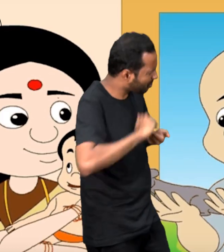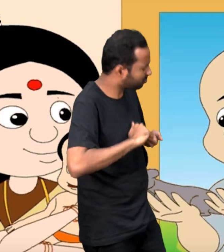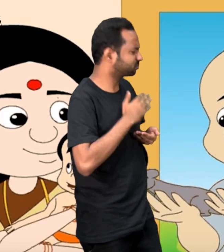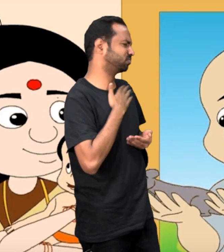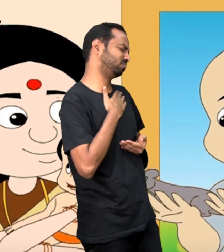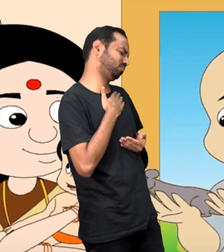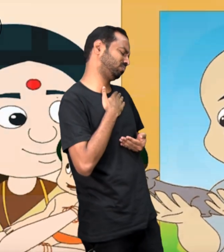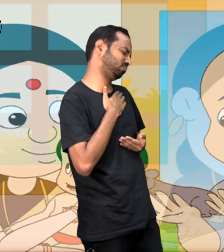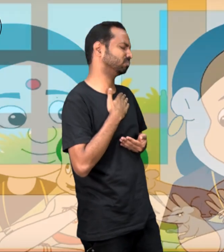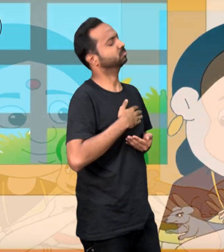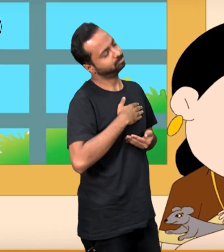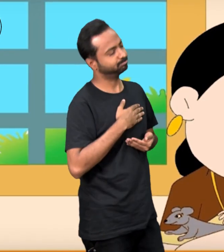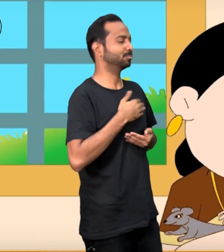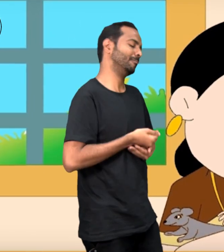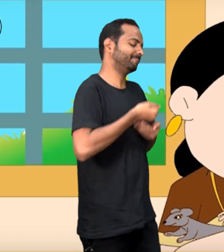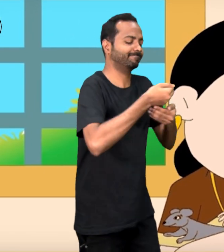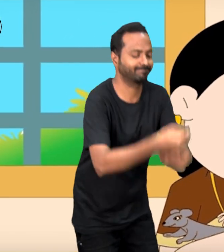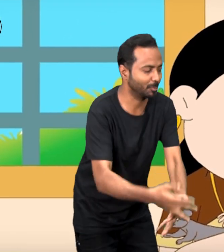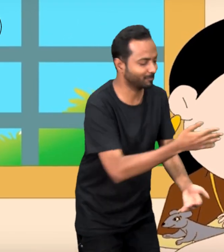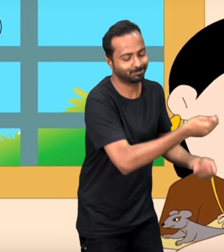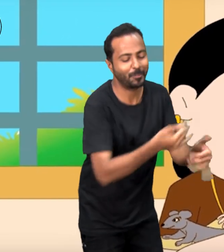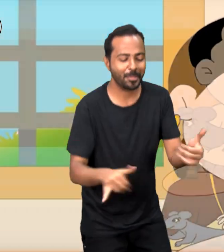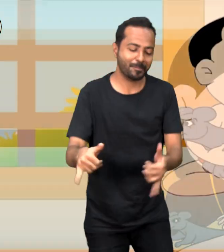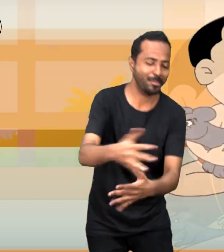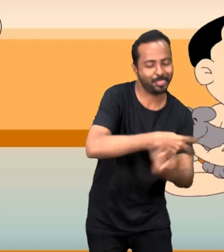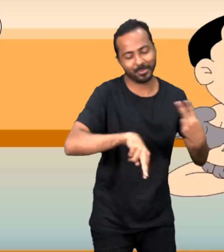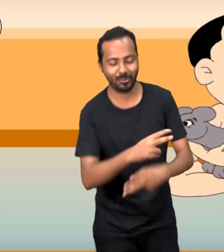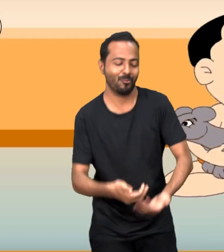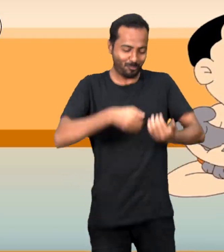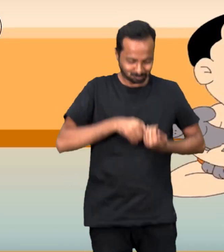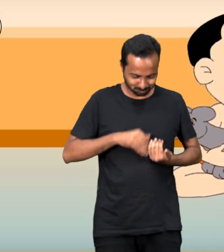Oh! how sad is this. She put down her child into the floor and